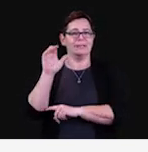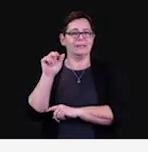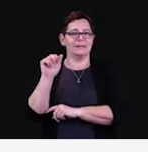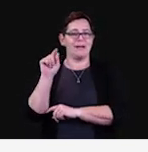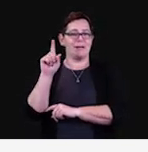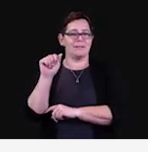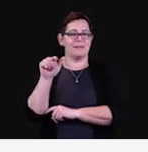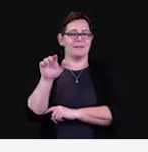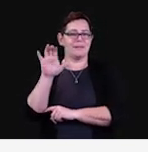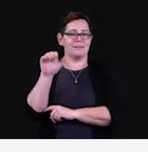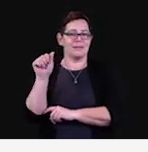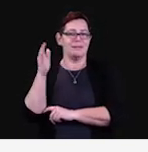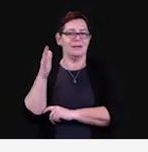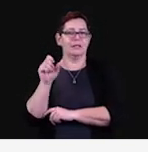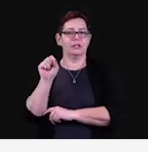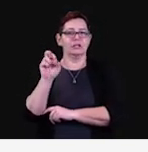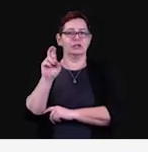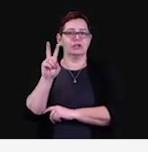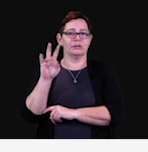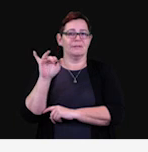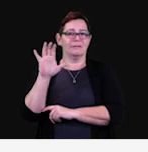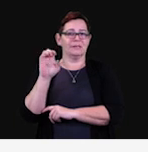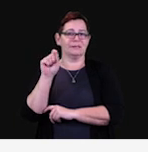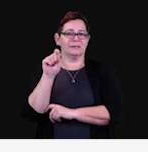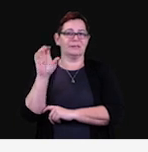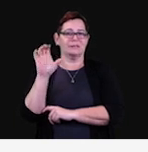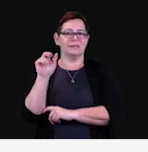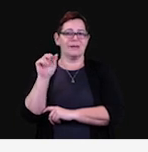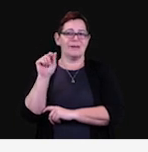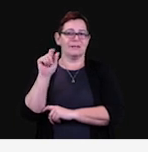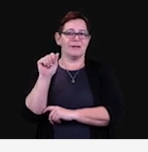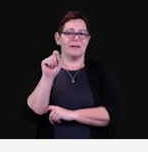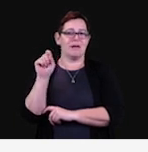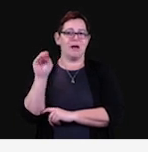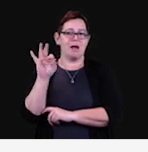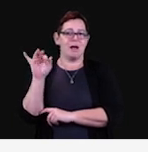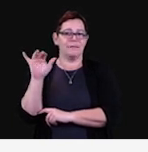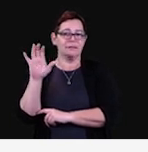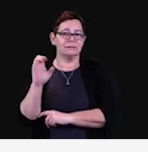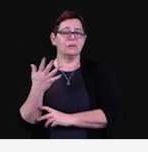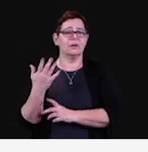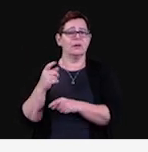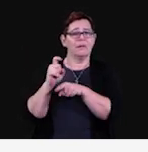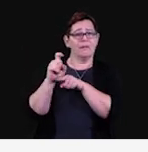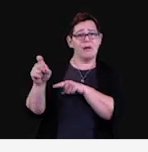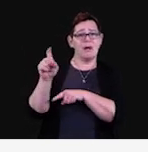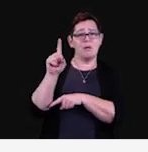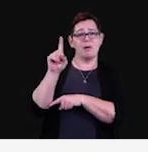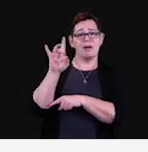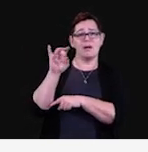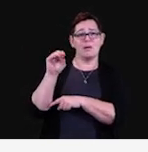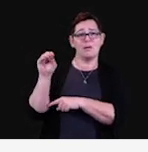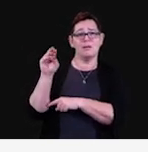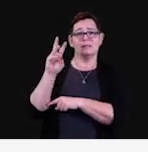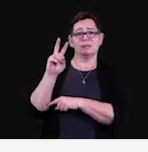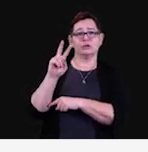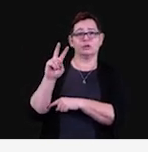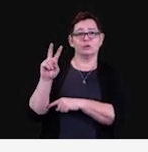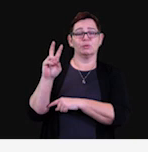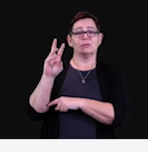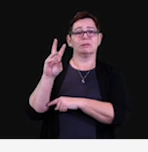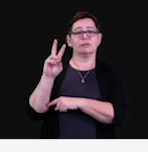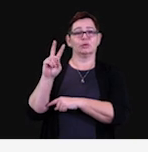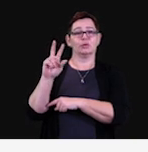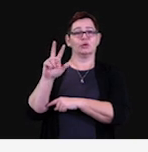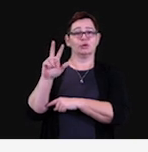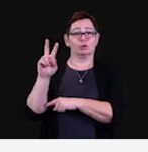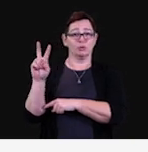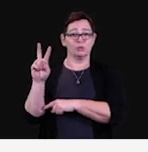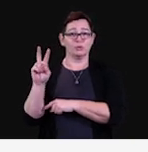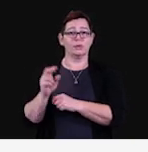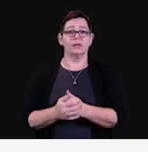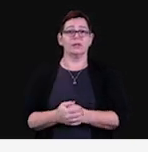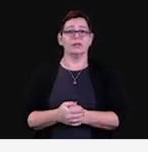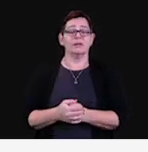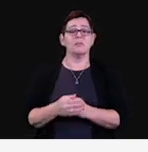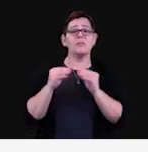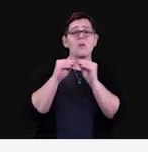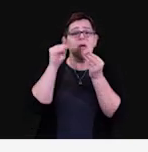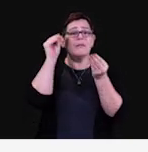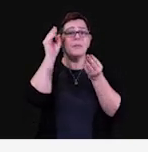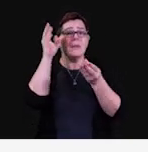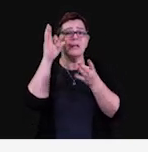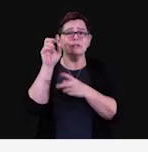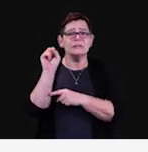For more information on the SIN, go to canada.ca/social-insurance-number